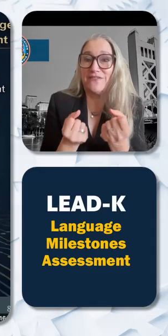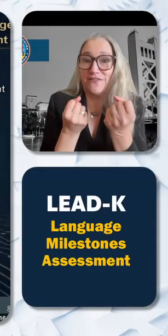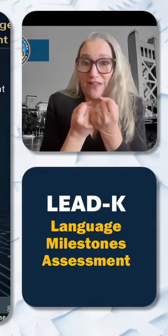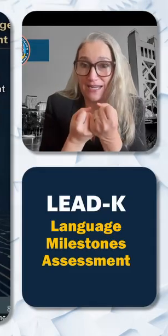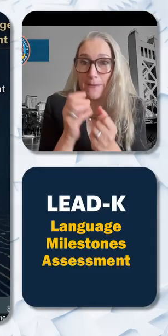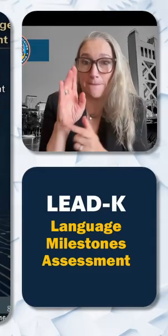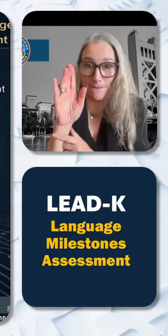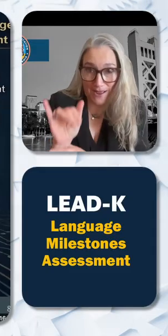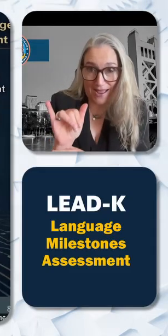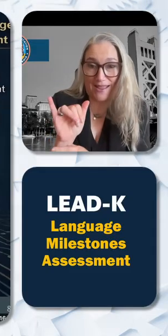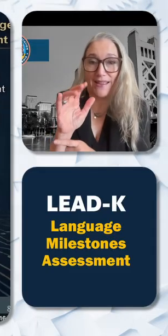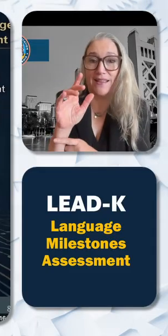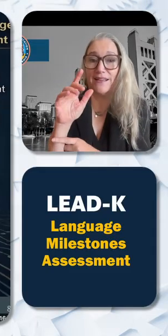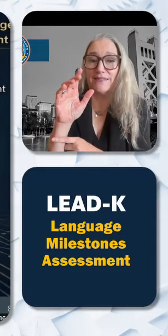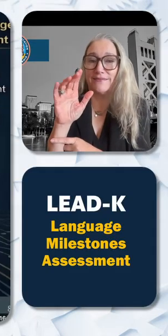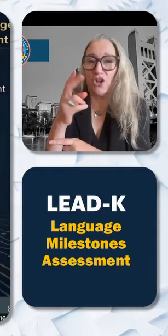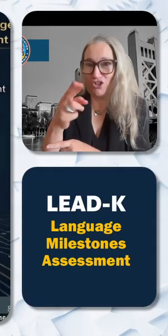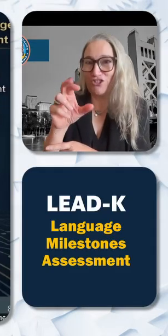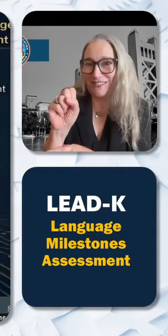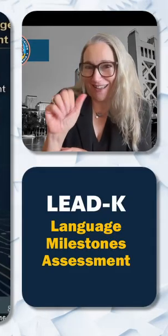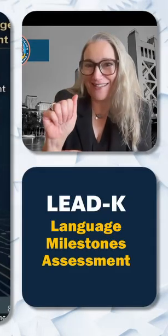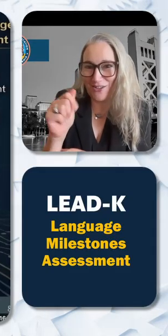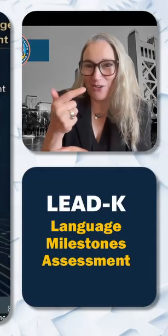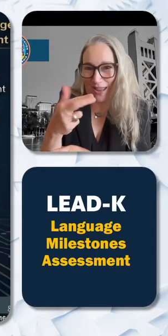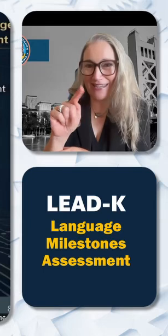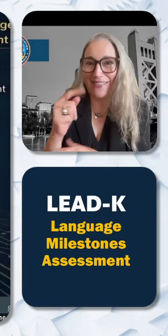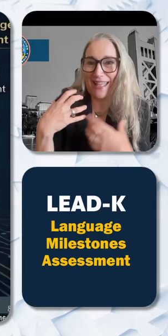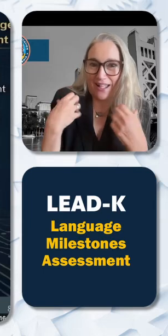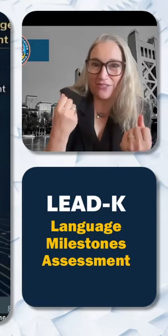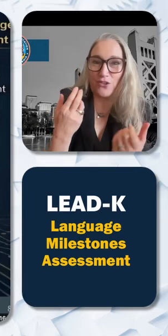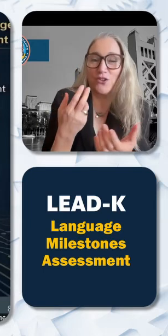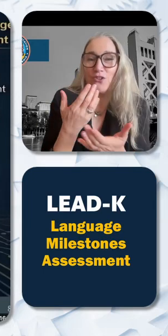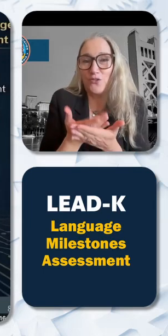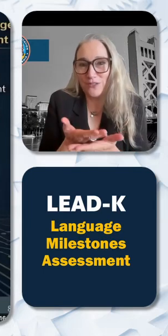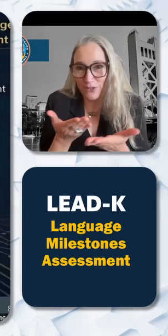Moving to the right of the slide here, this is actually funded by